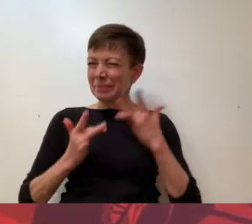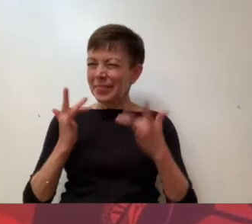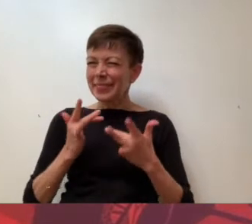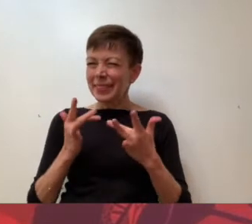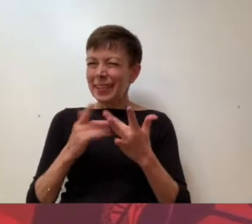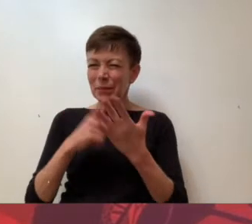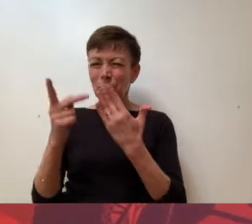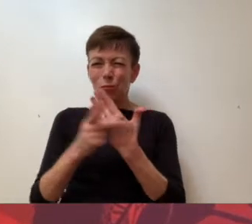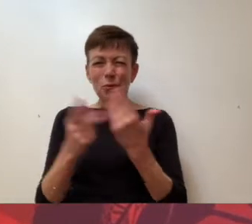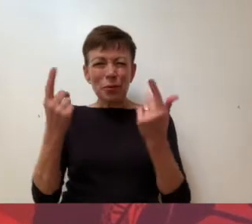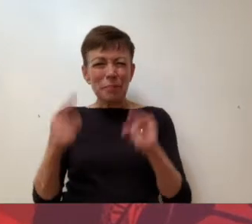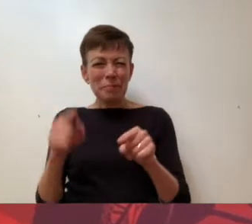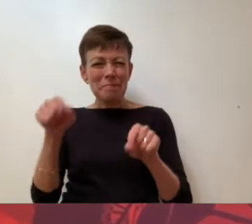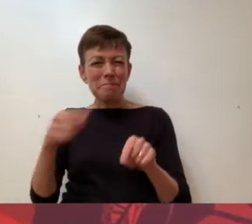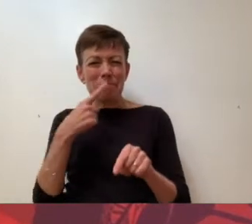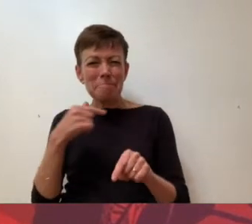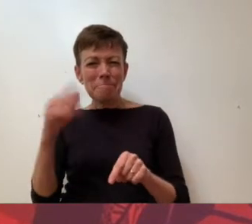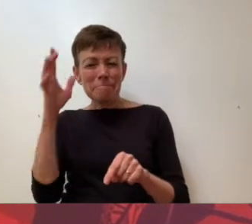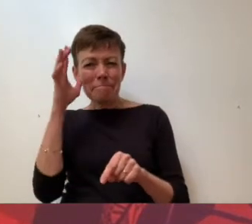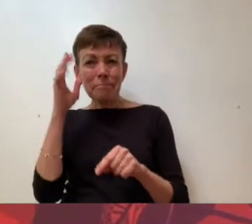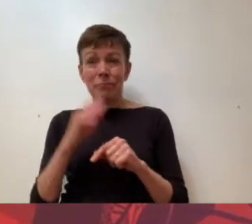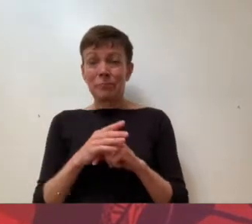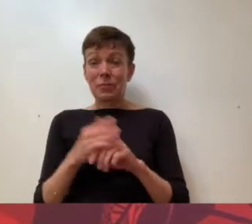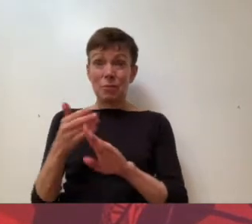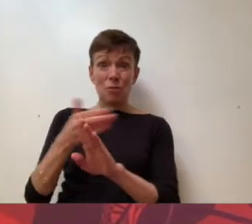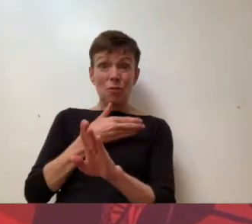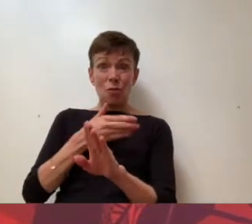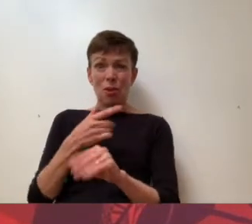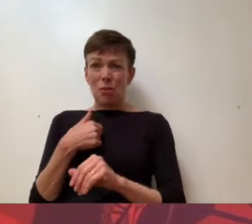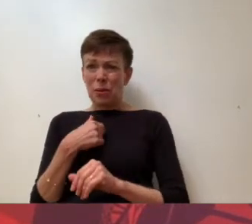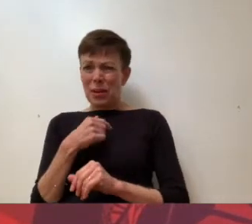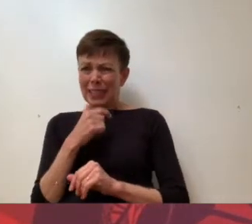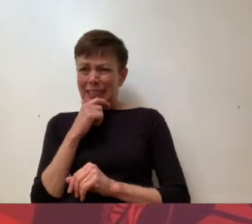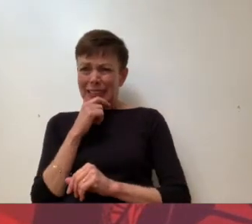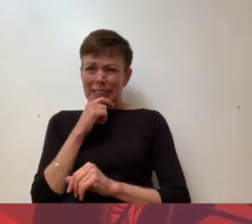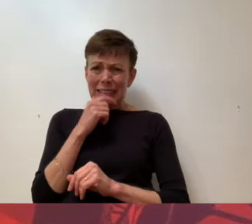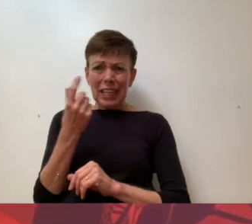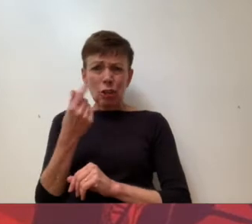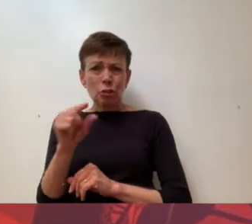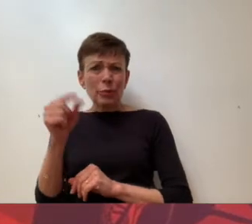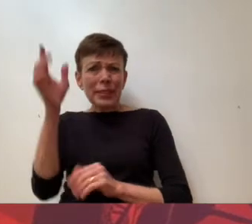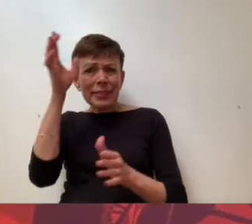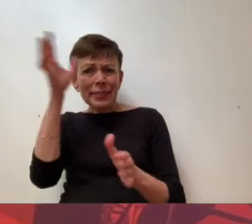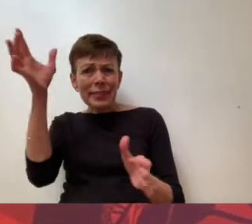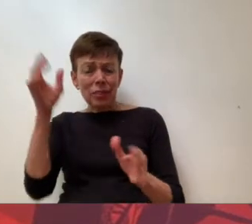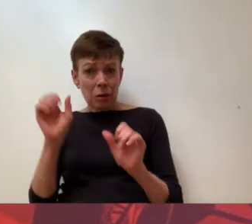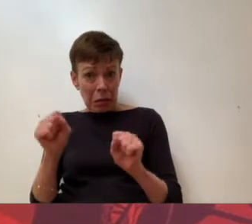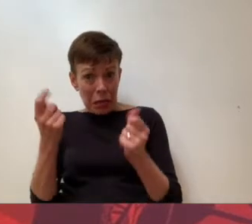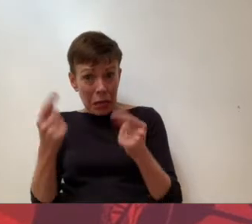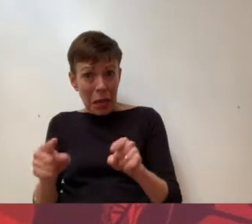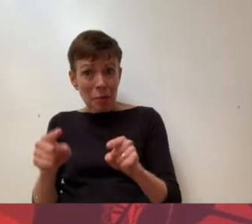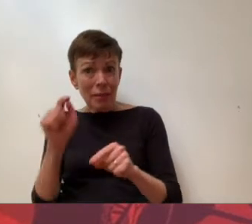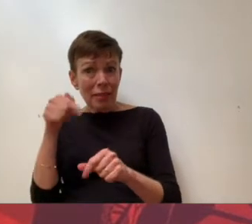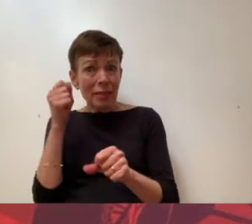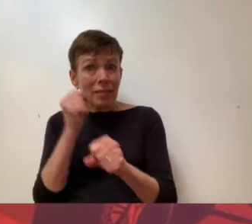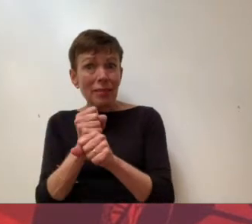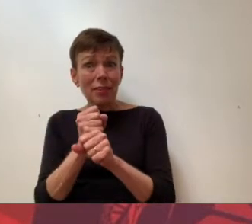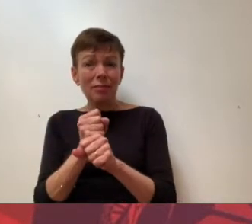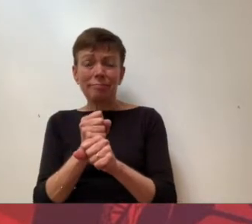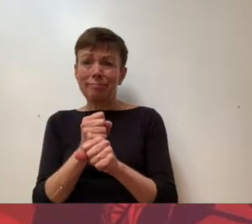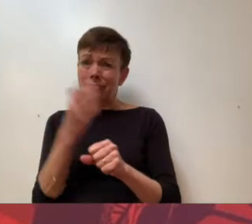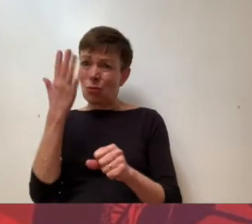I want to stress that while we are opening these amenities, it remains absolutely critical